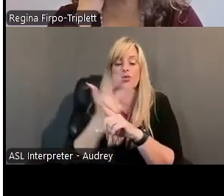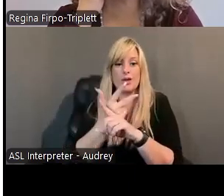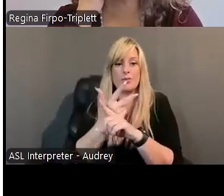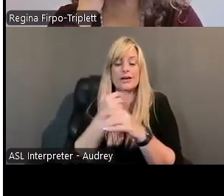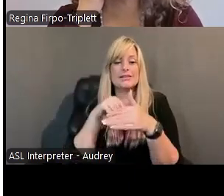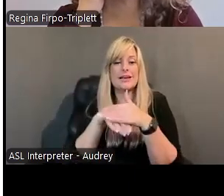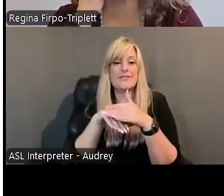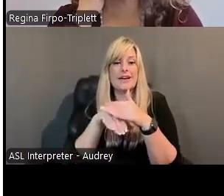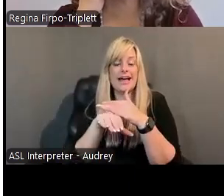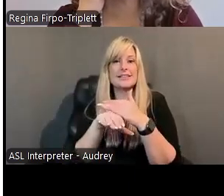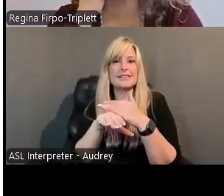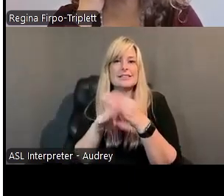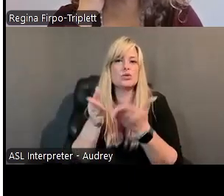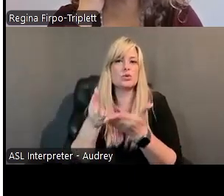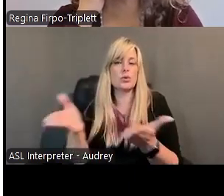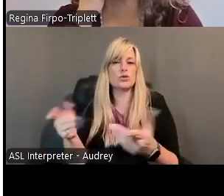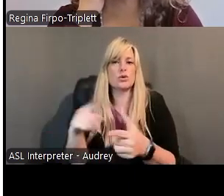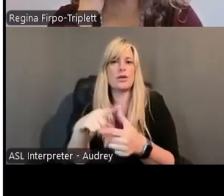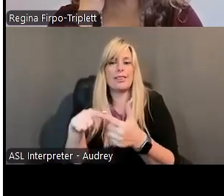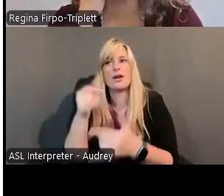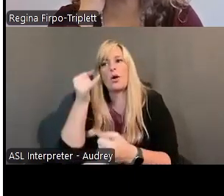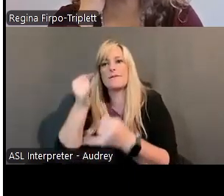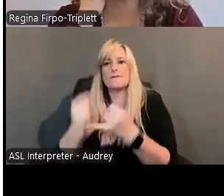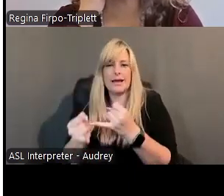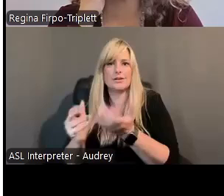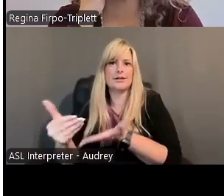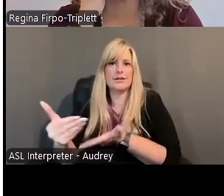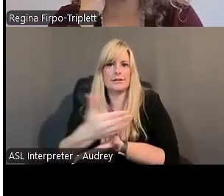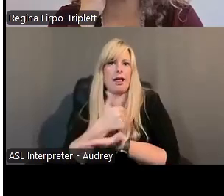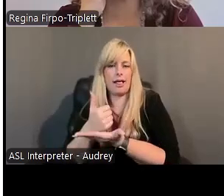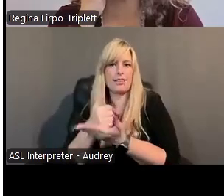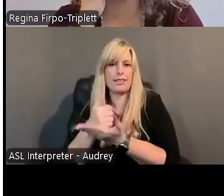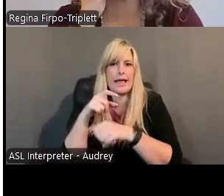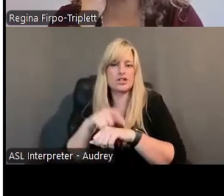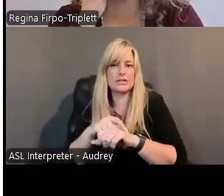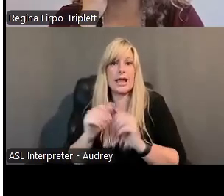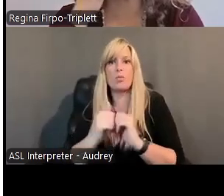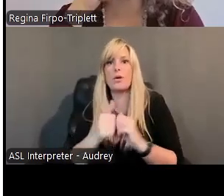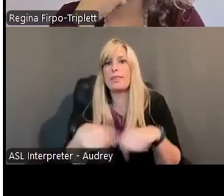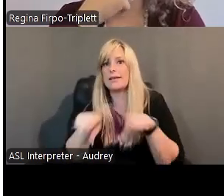resource and then a final data collection time with the same survey and role plays.